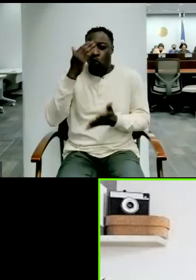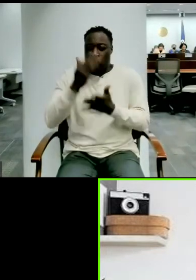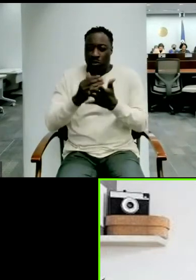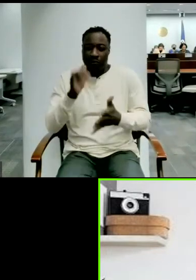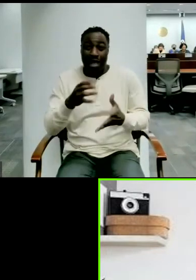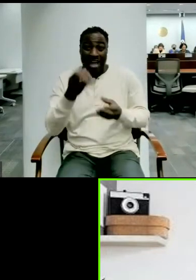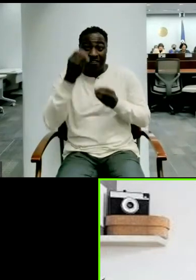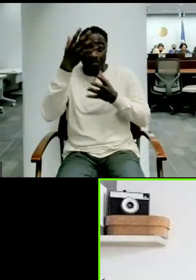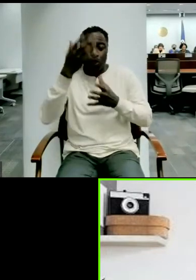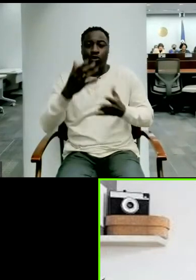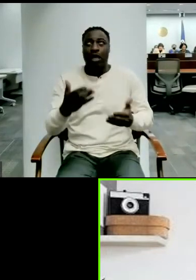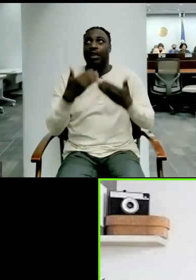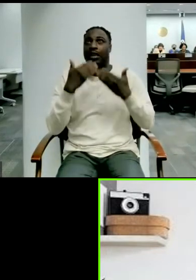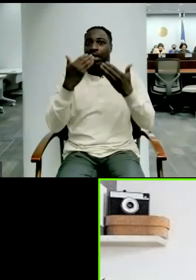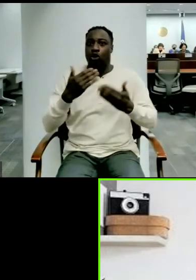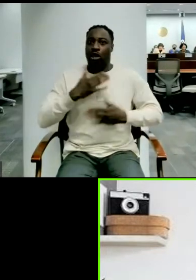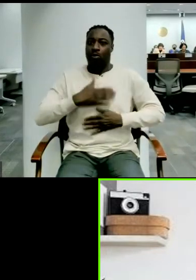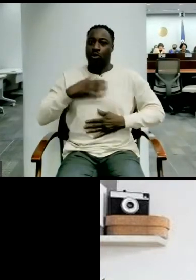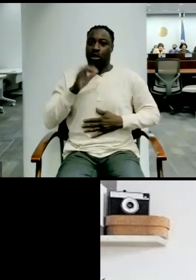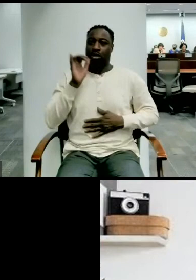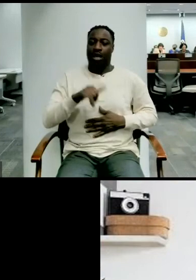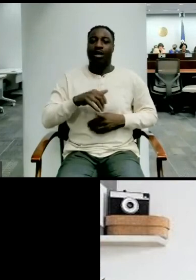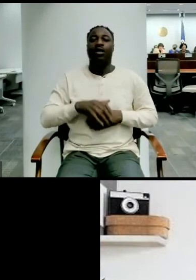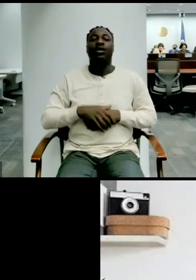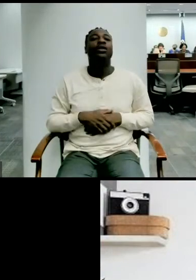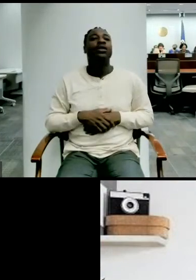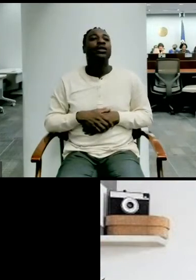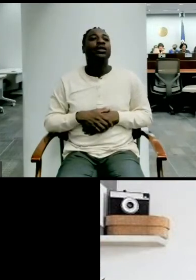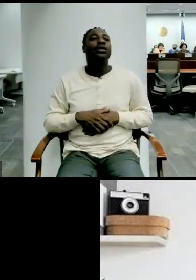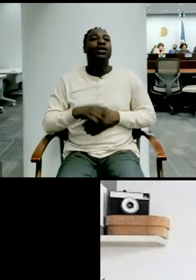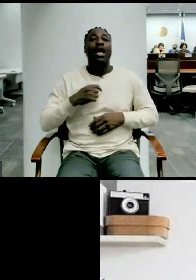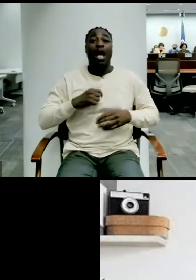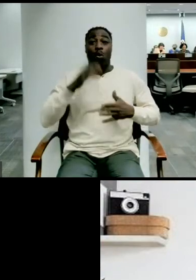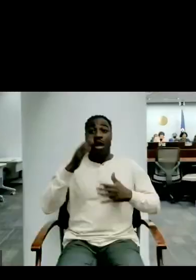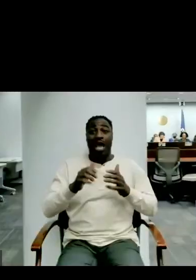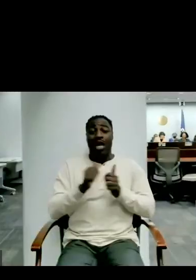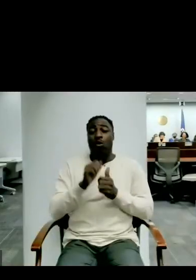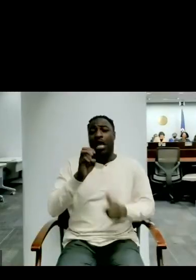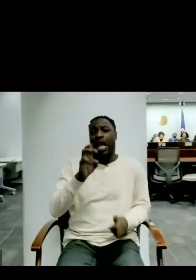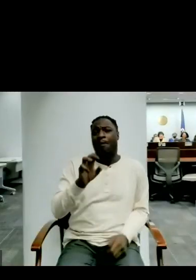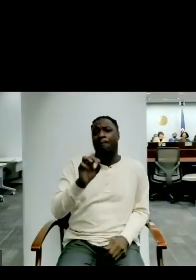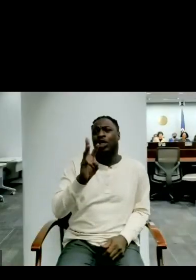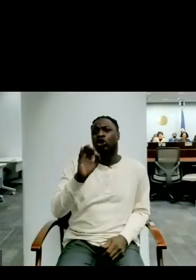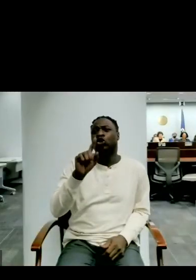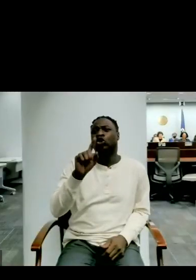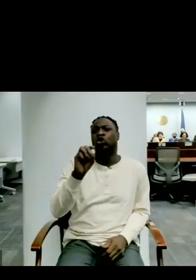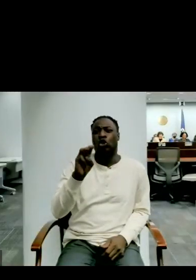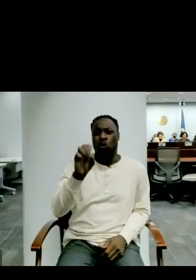I appreciate it and let me um end up with Mr. Williams in my 33 seconds to go.